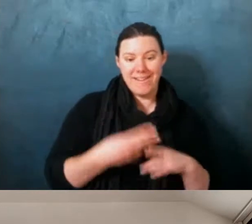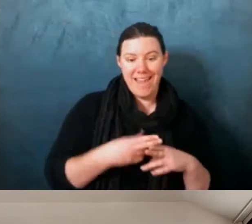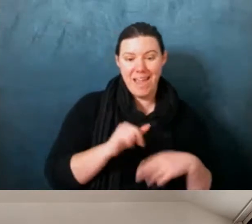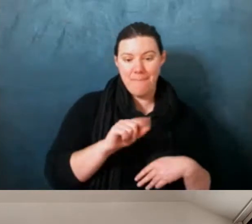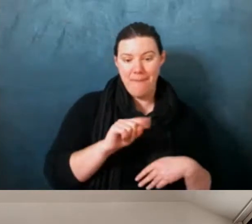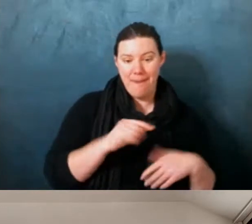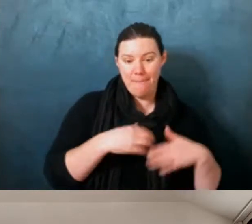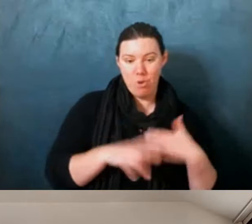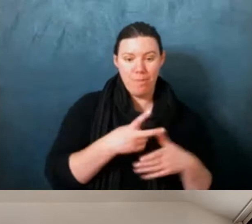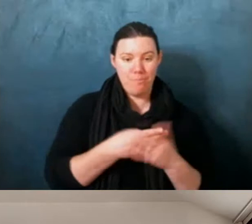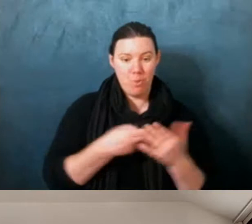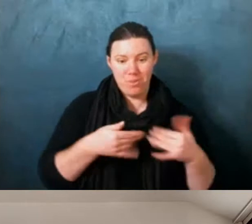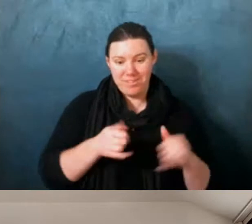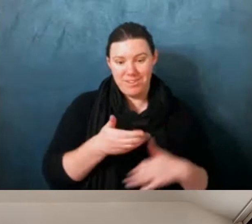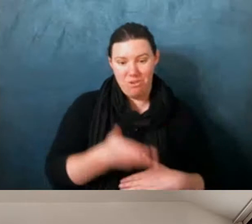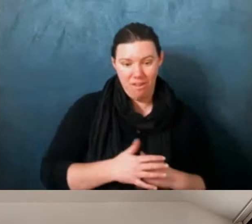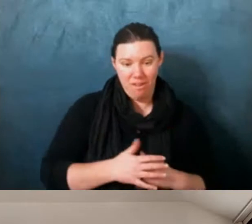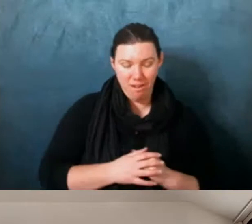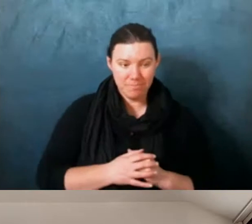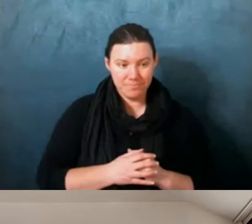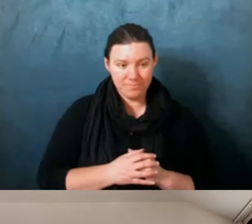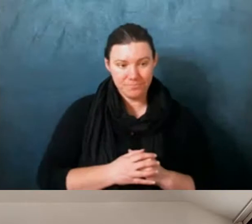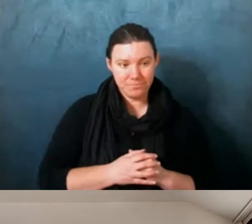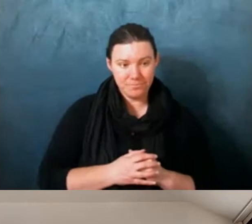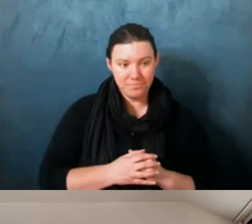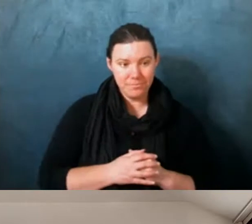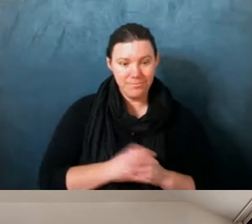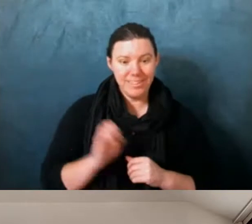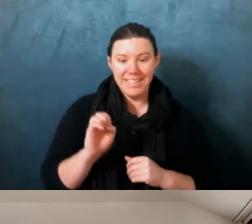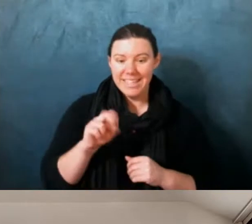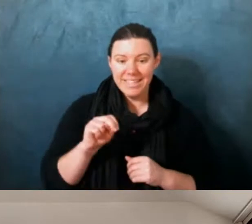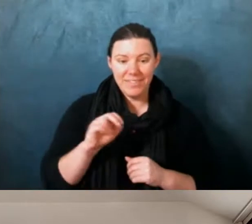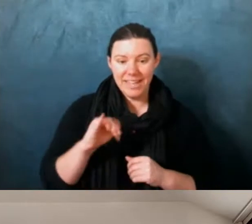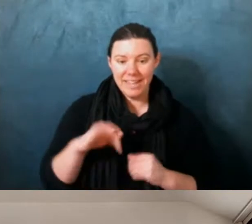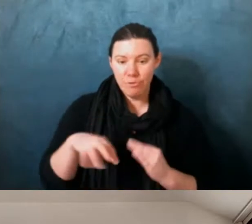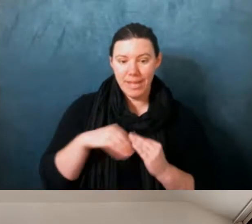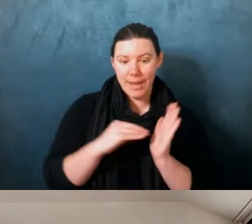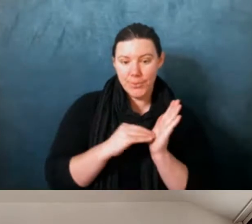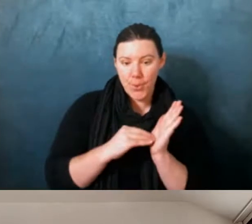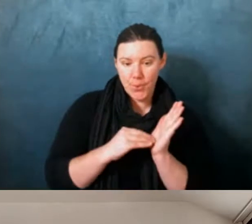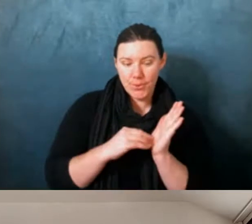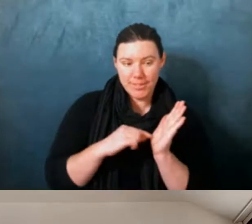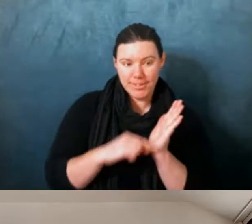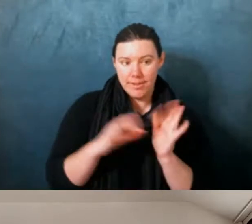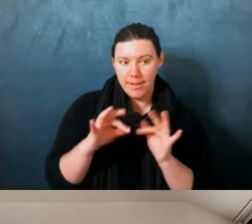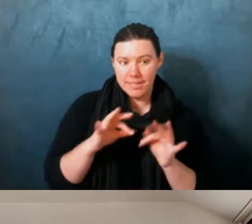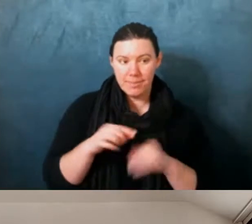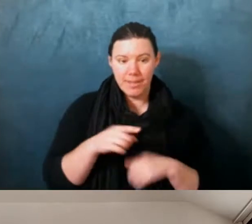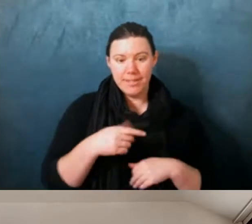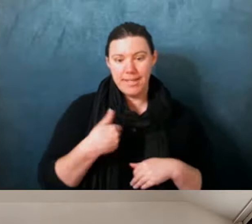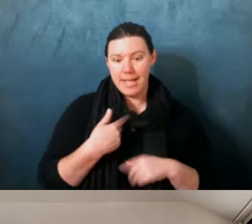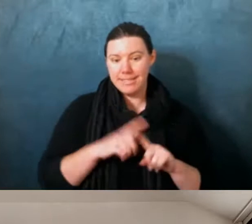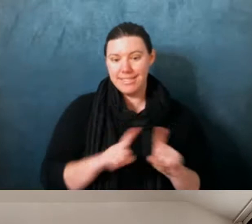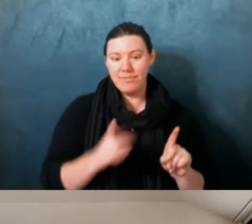And even when they will add notes to the file that says that he has a different preferred name,